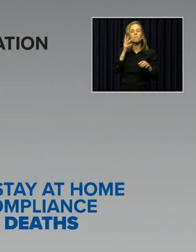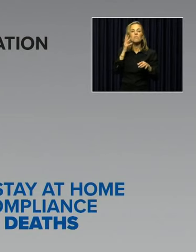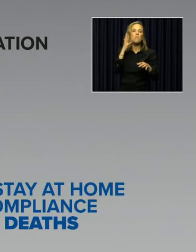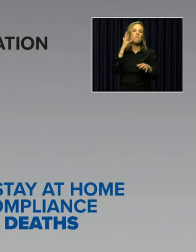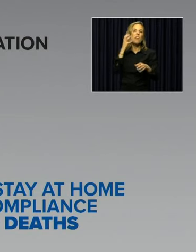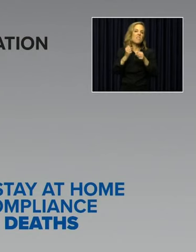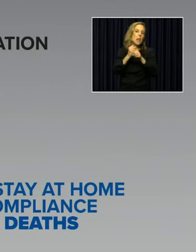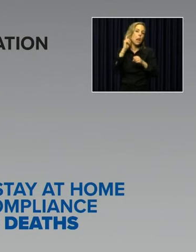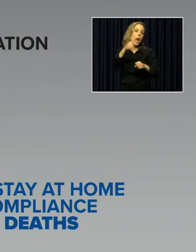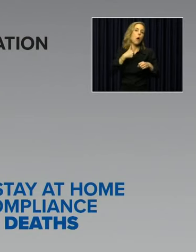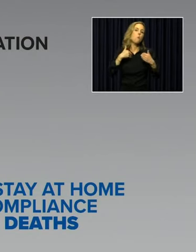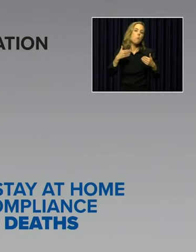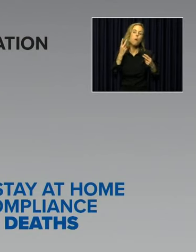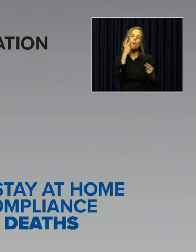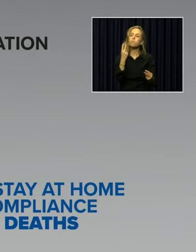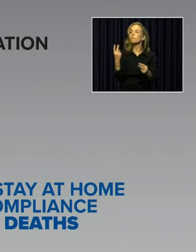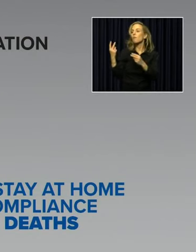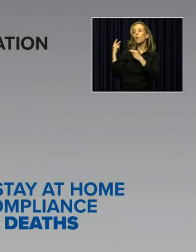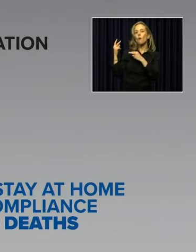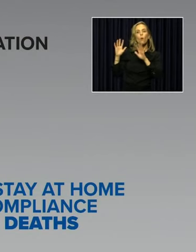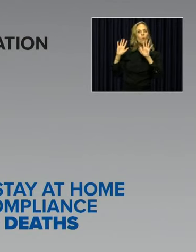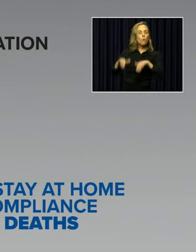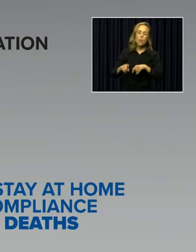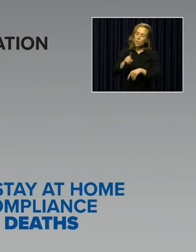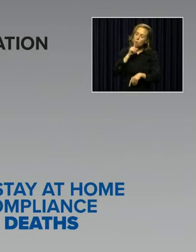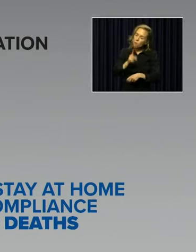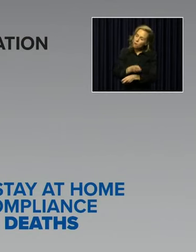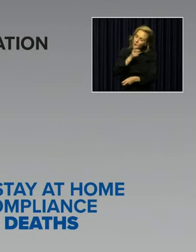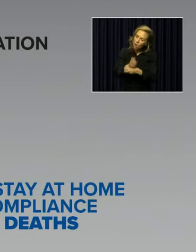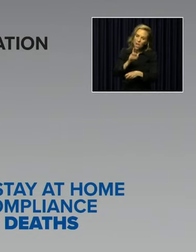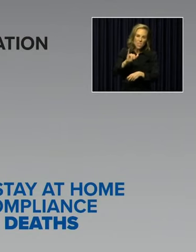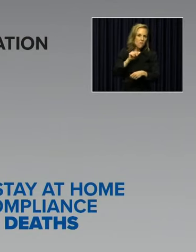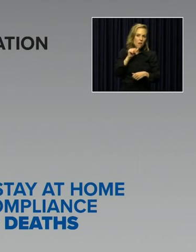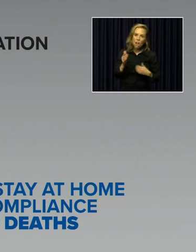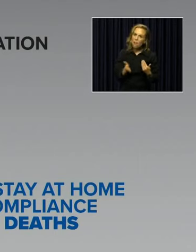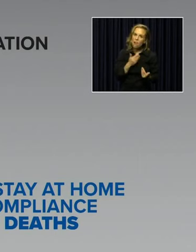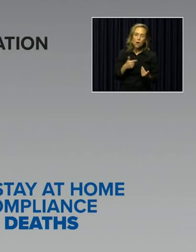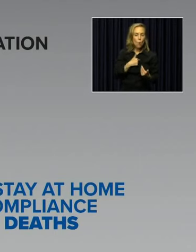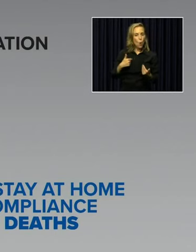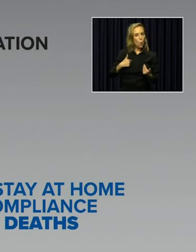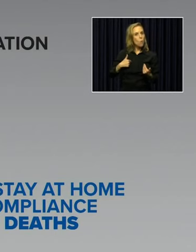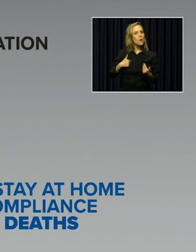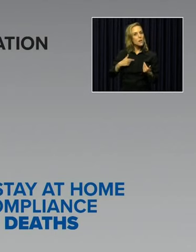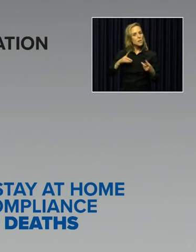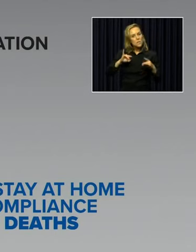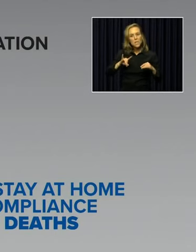LET ME TELL YOU SOMETHING. IT'S WORKING. IT IS ABSOLUTELY WORKING.